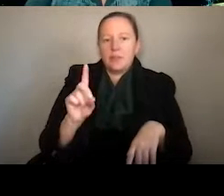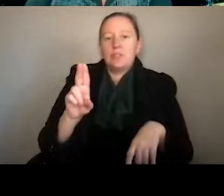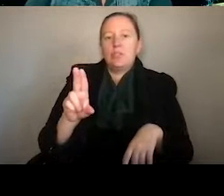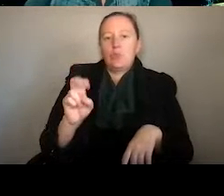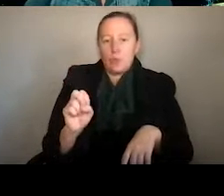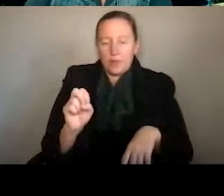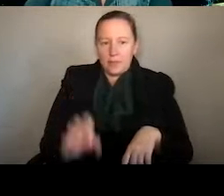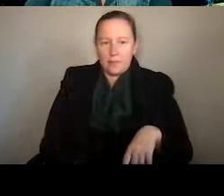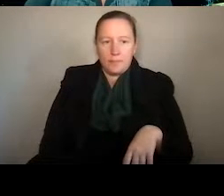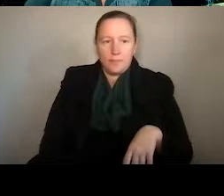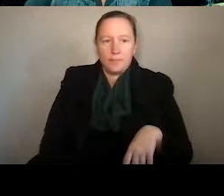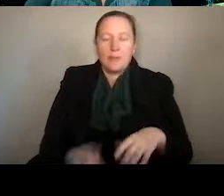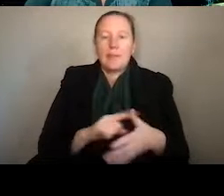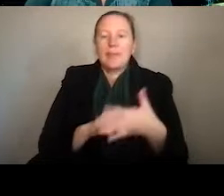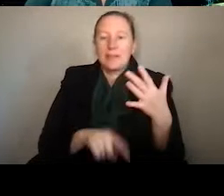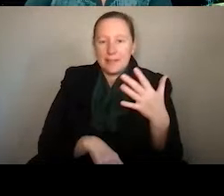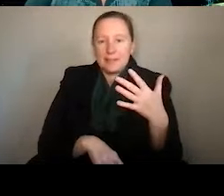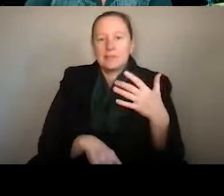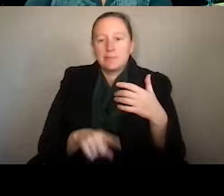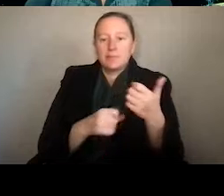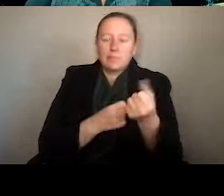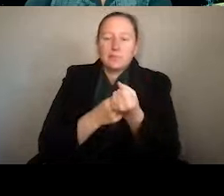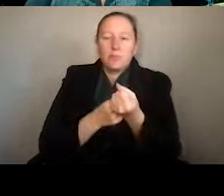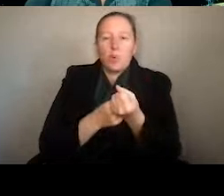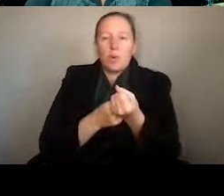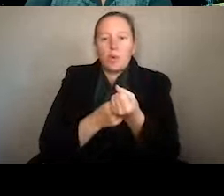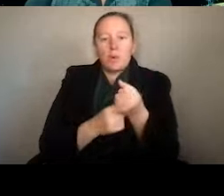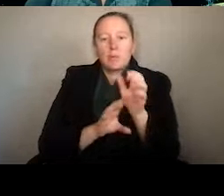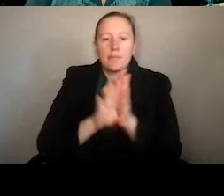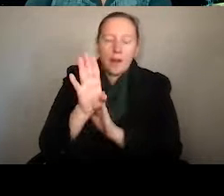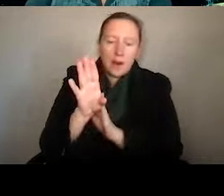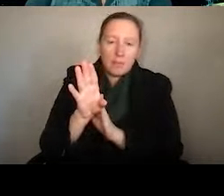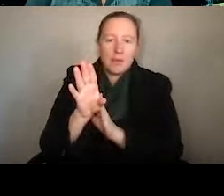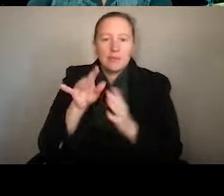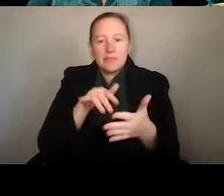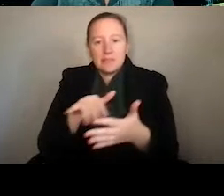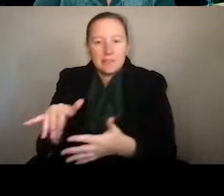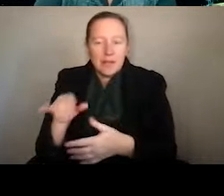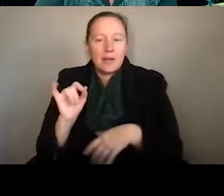The division supported the sign, development and study of